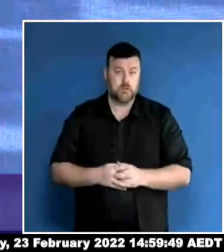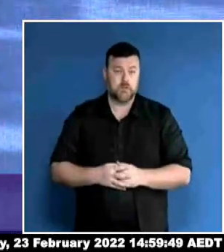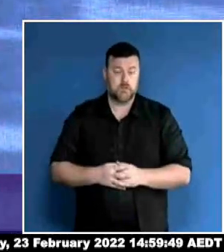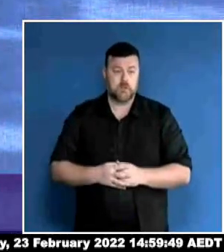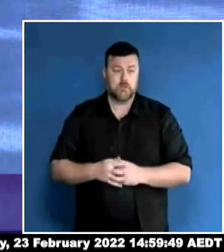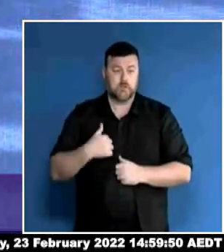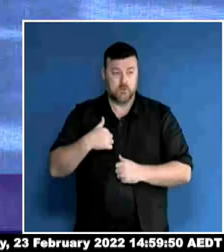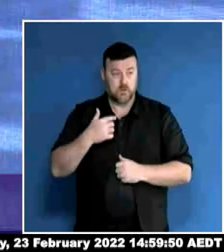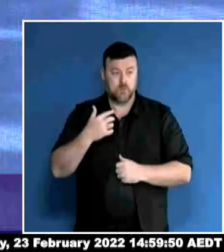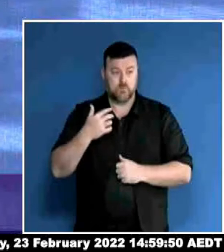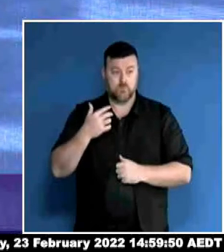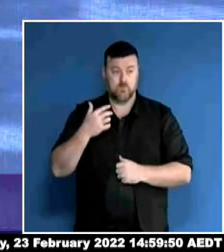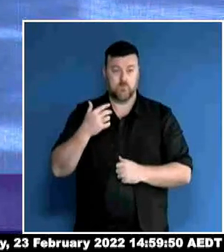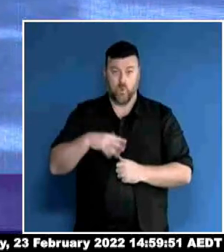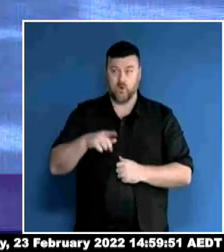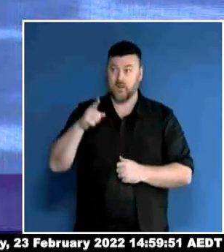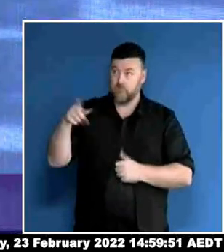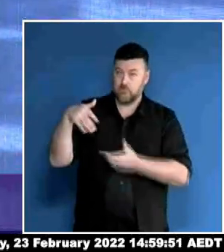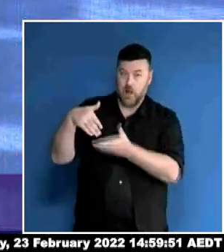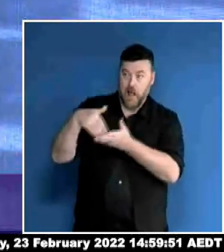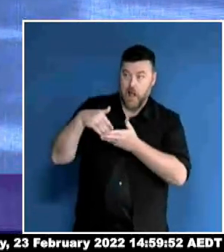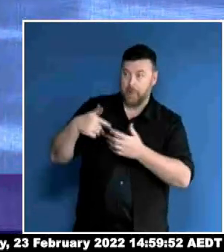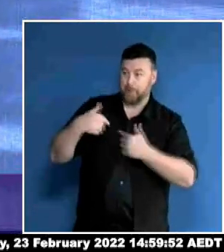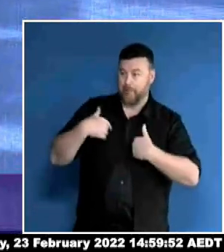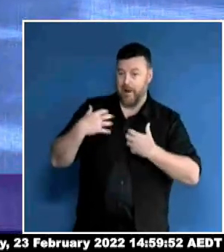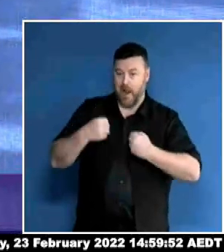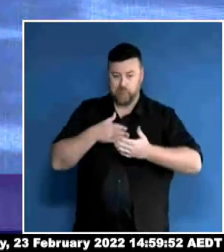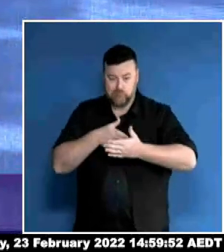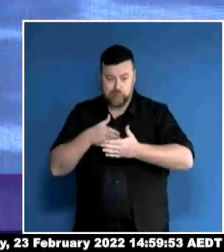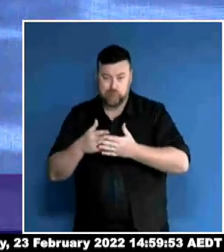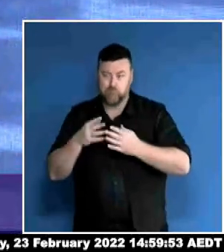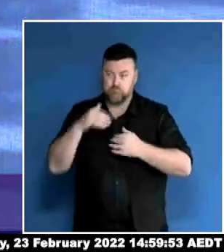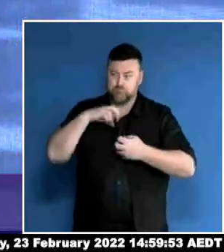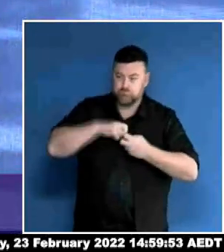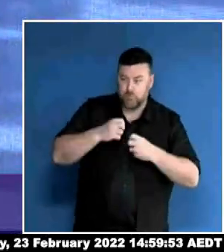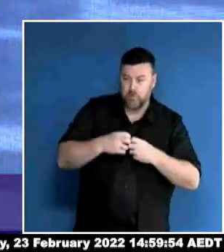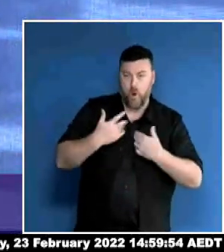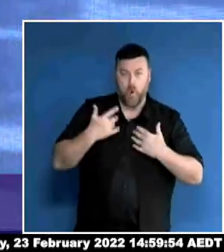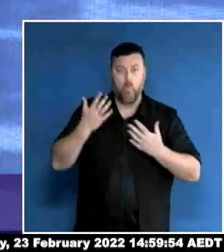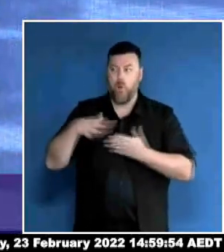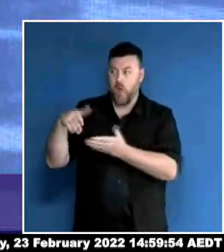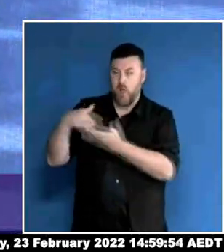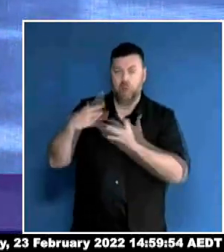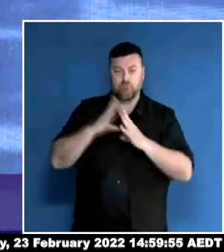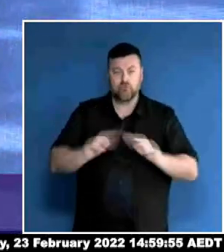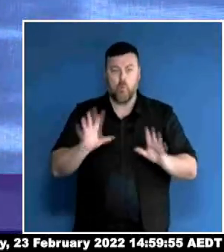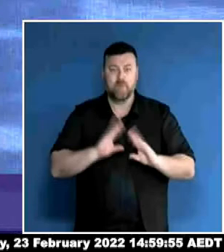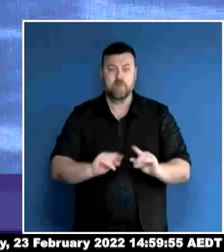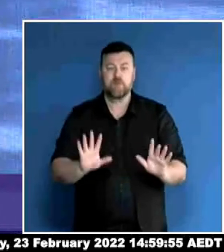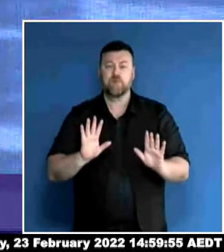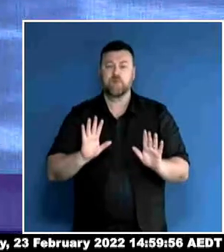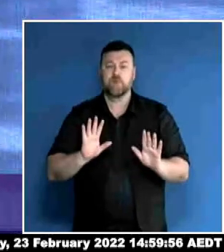problems that I had and to be my advocate at work. I wanted them to fix the issues that I was having at work.